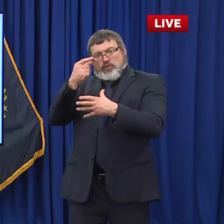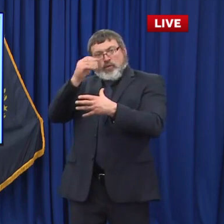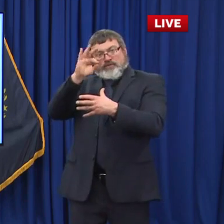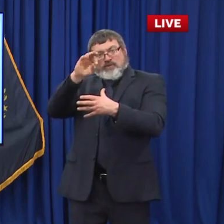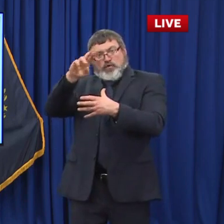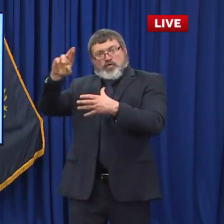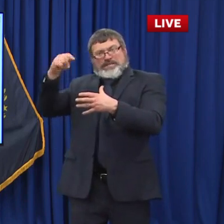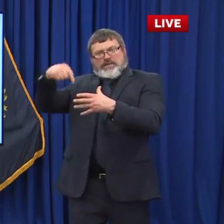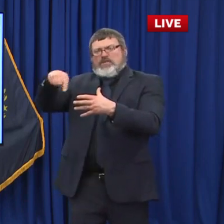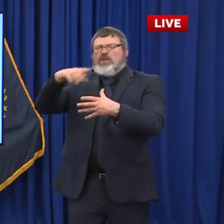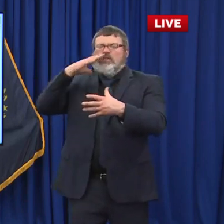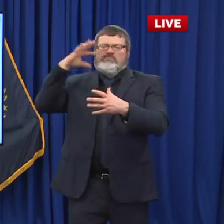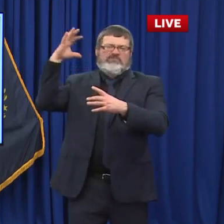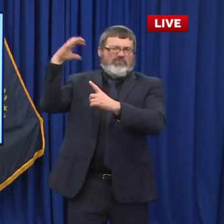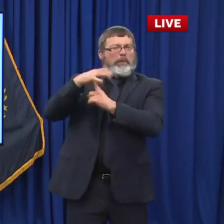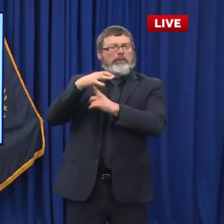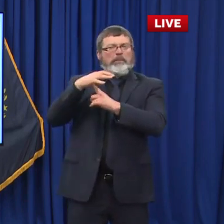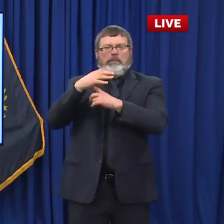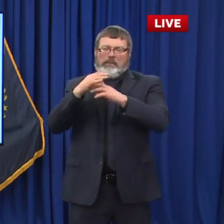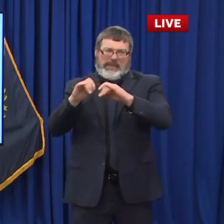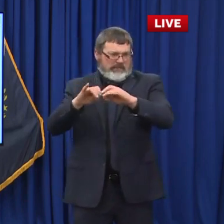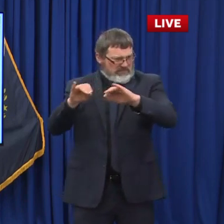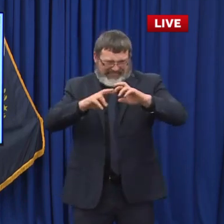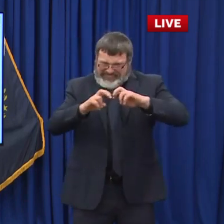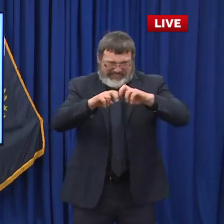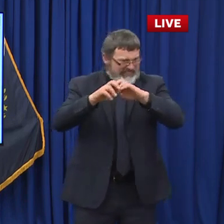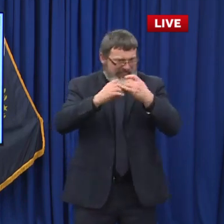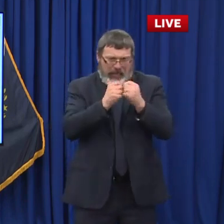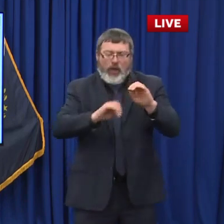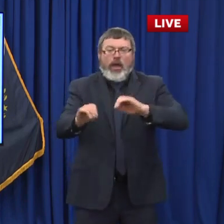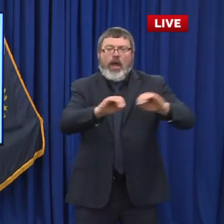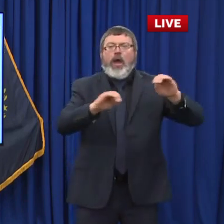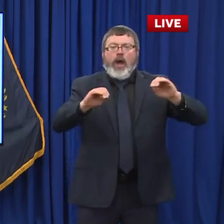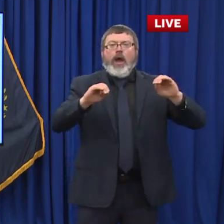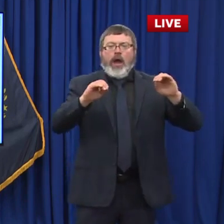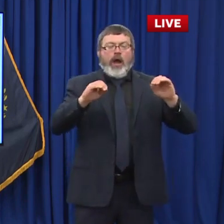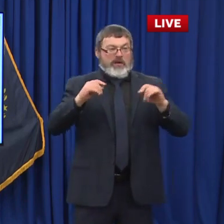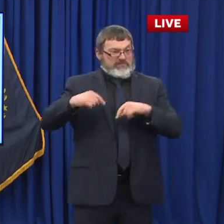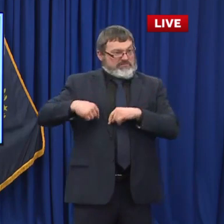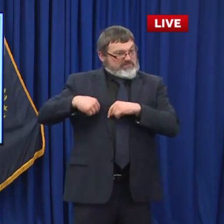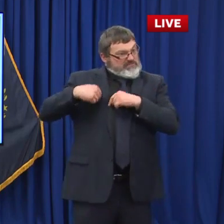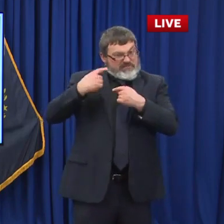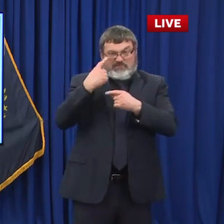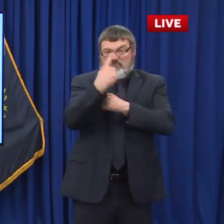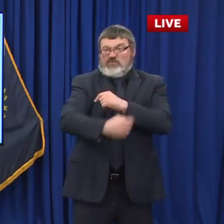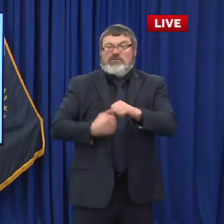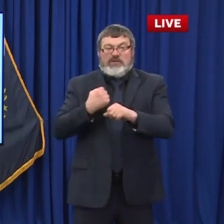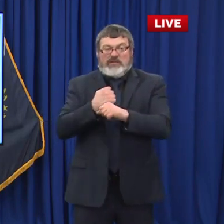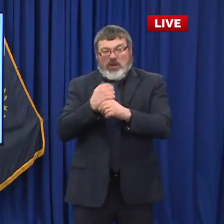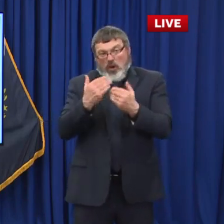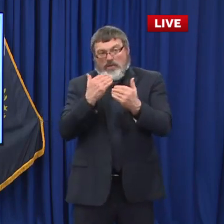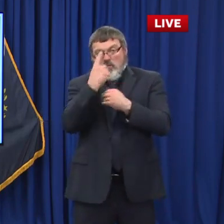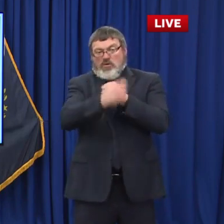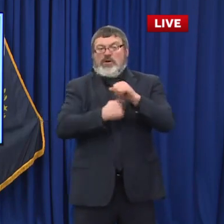THE TEAM DID A GREAT JOB OF MAKING SURE WE HAD EMERGENCY FUNDS AVAILABLE UNTIL THE END OF THE YEAR.